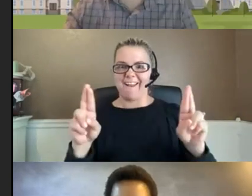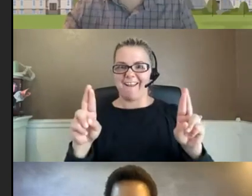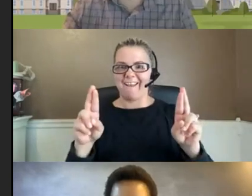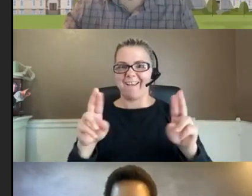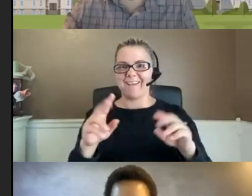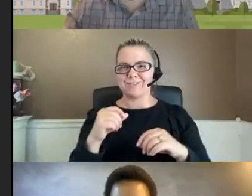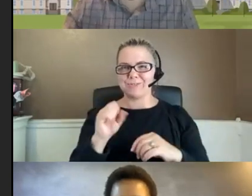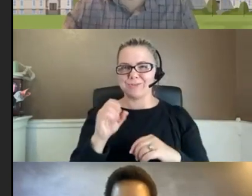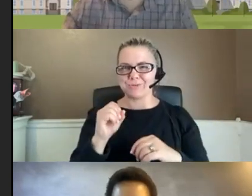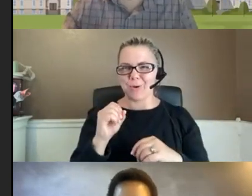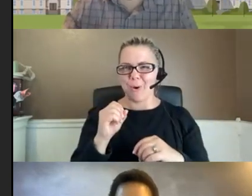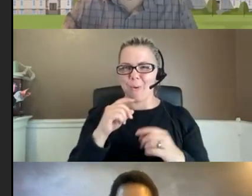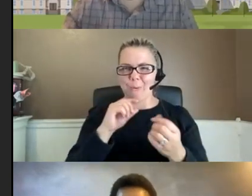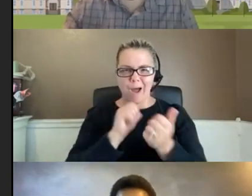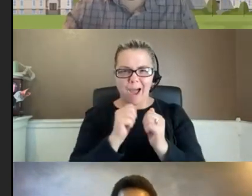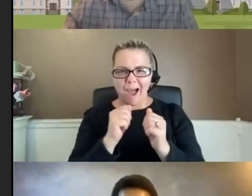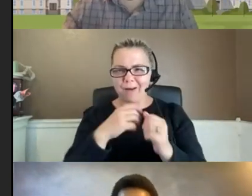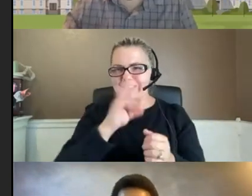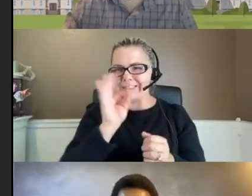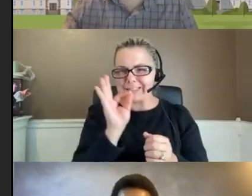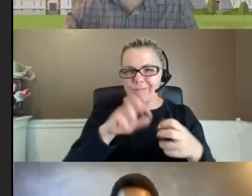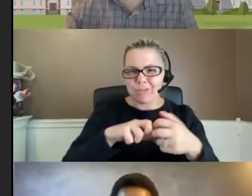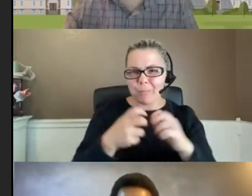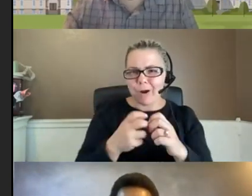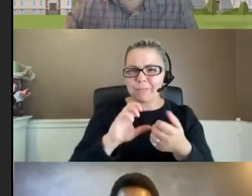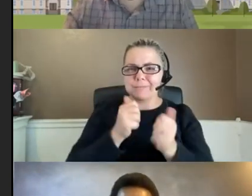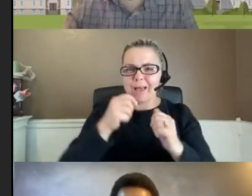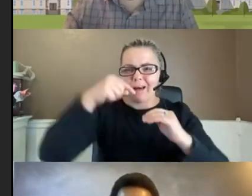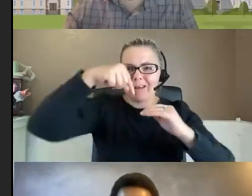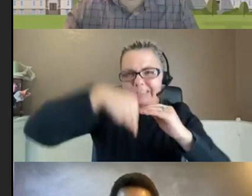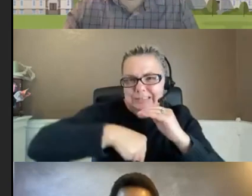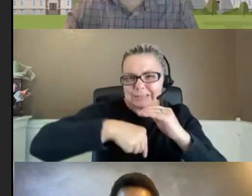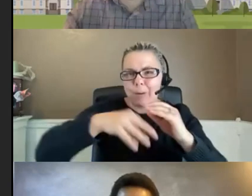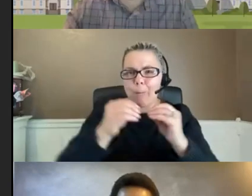do you dig deeper into these issues and inspect them. So examples of some discovery type tools,